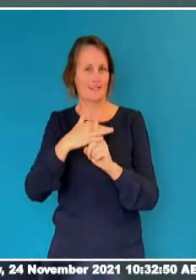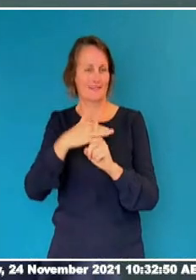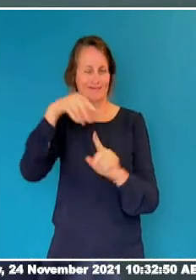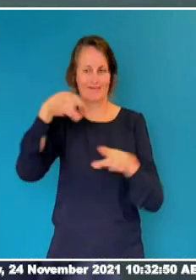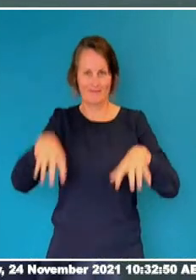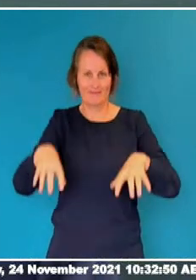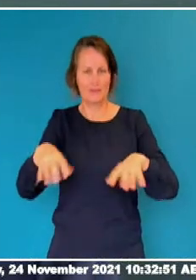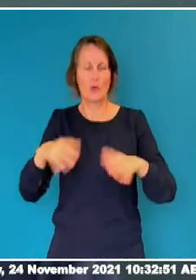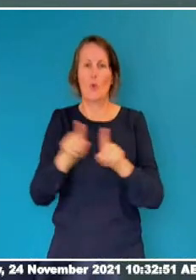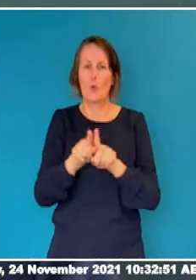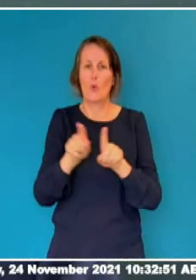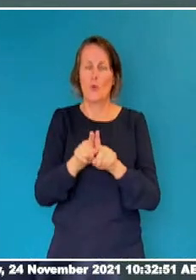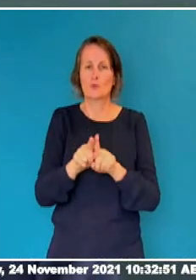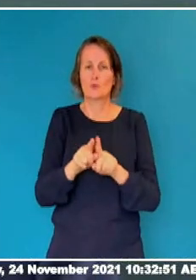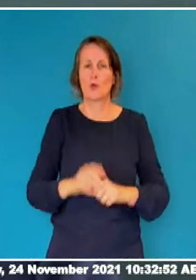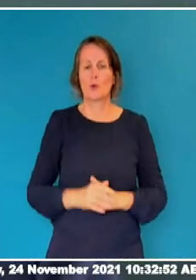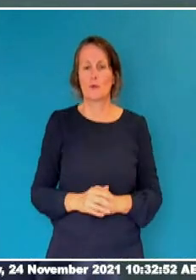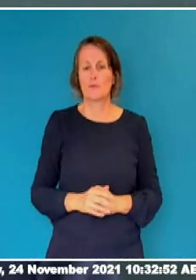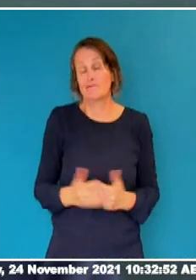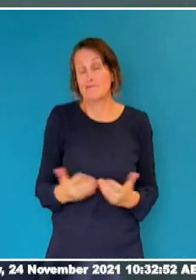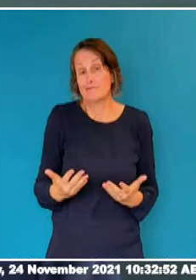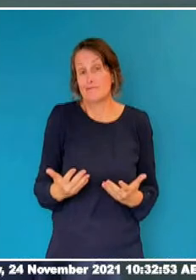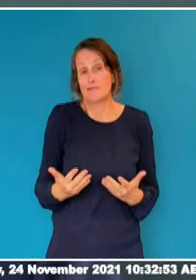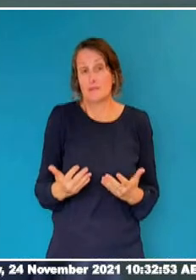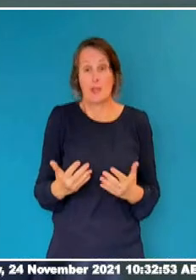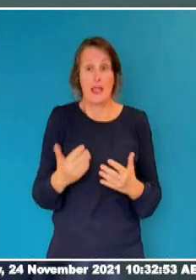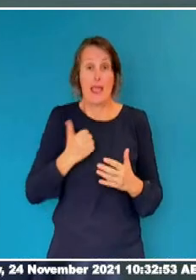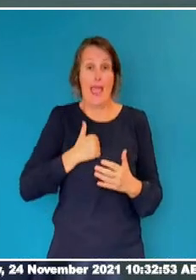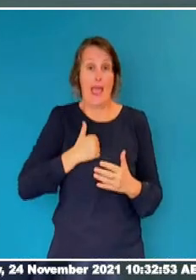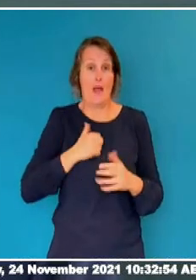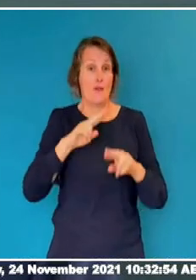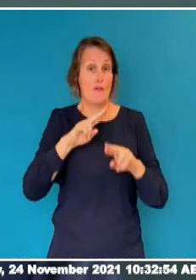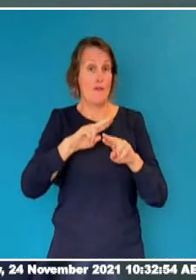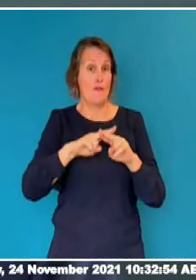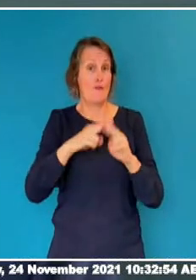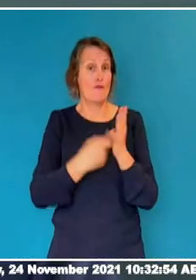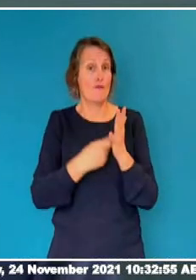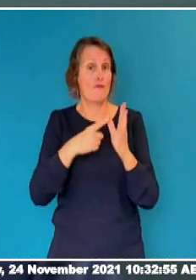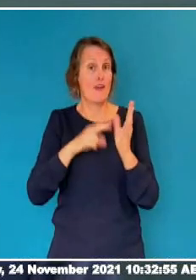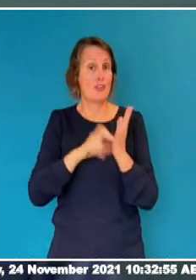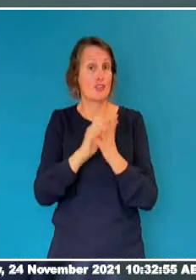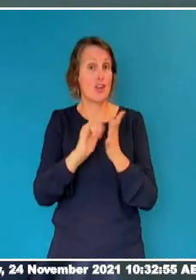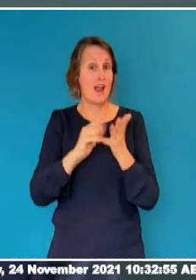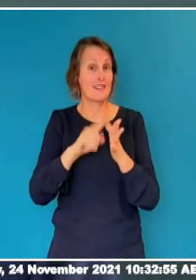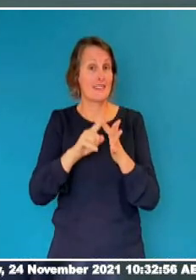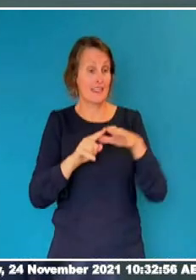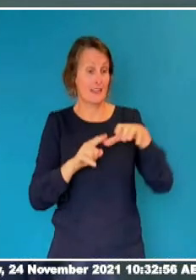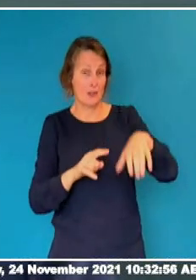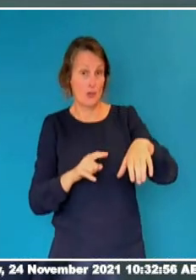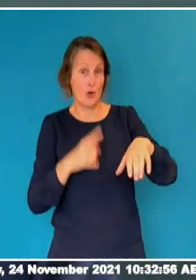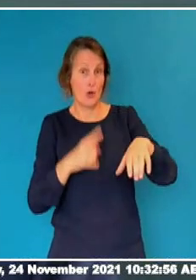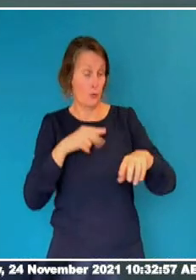We also, you know, review our franchisees' performance annually and biannually, and one